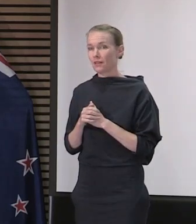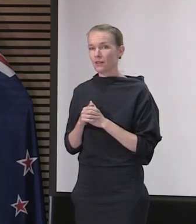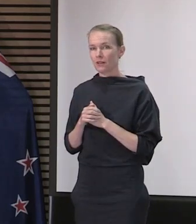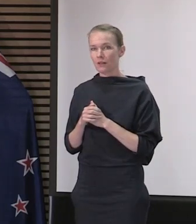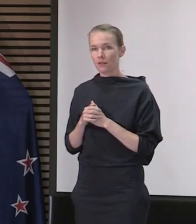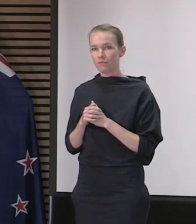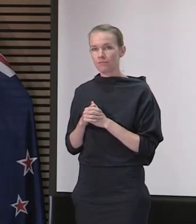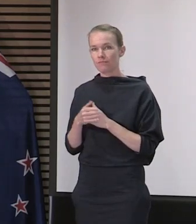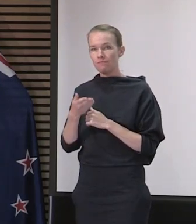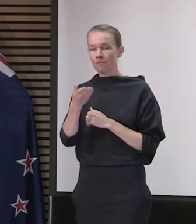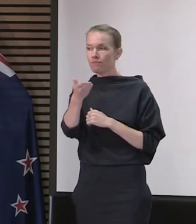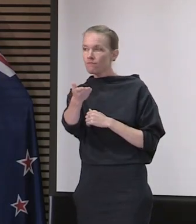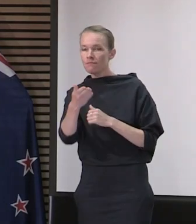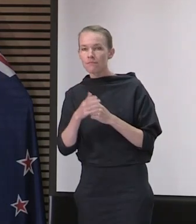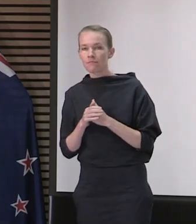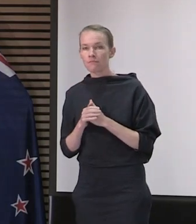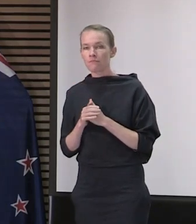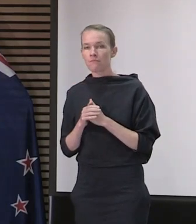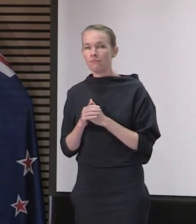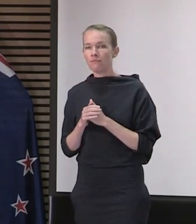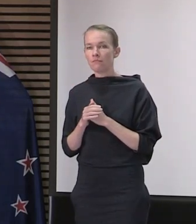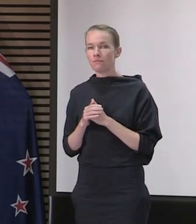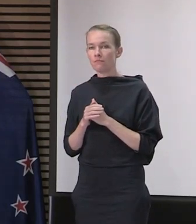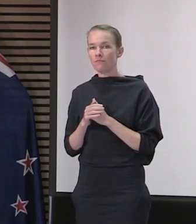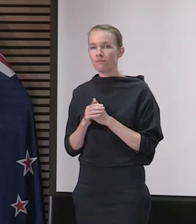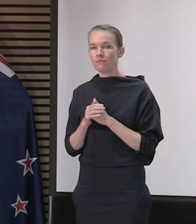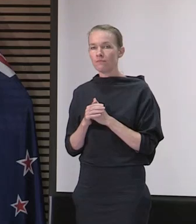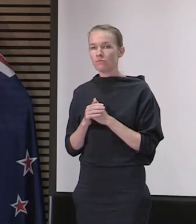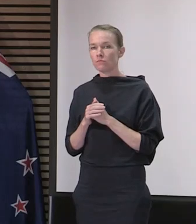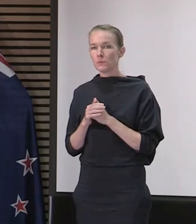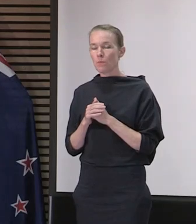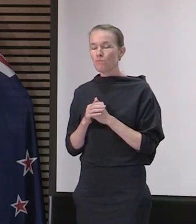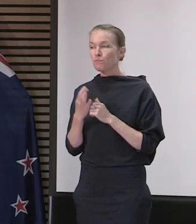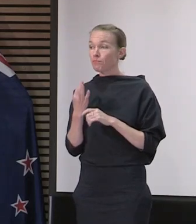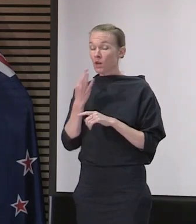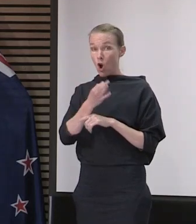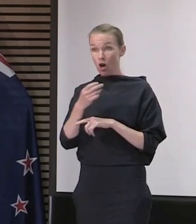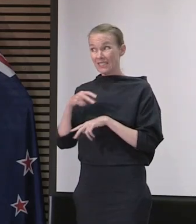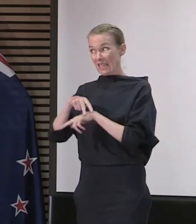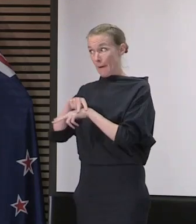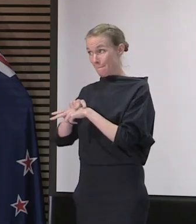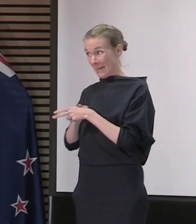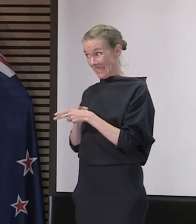isolation. they did not have the legal power to